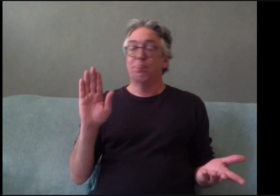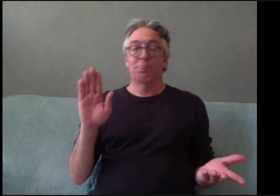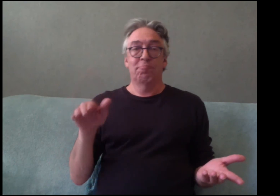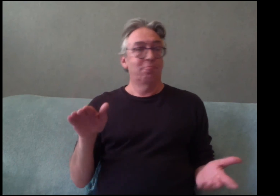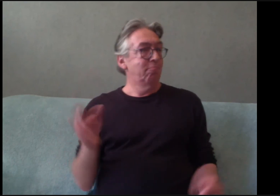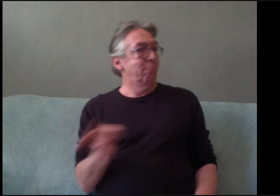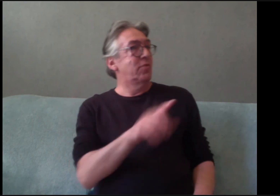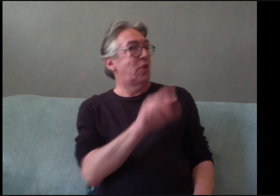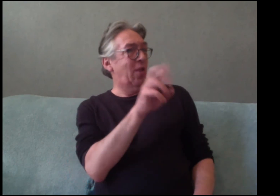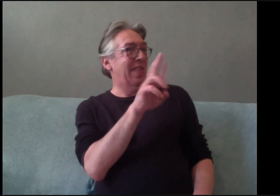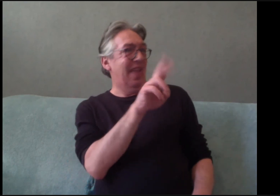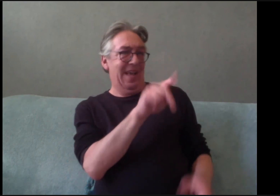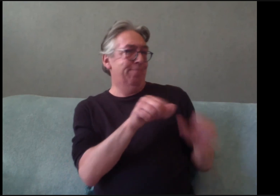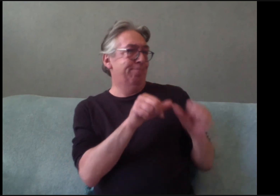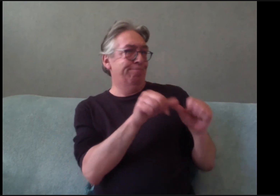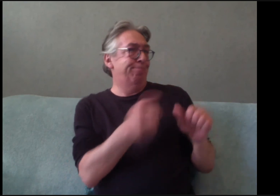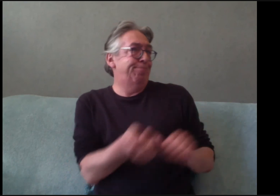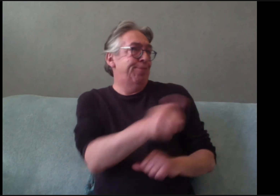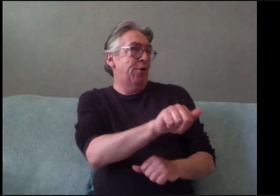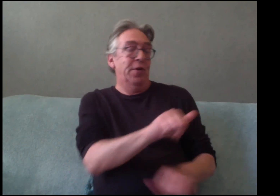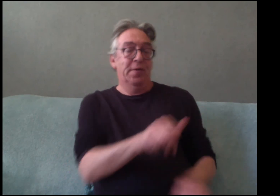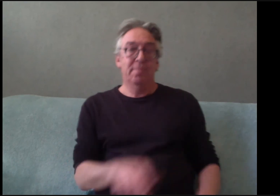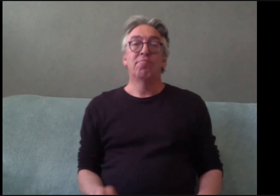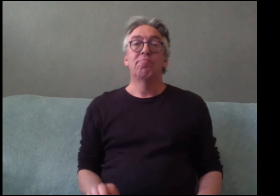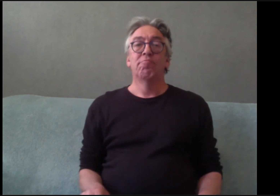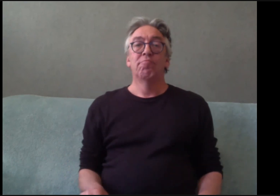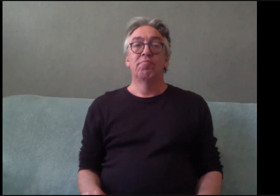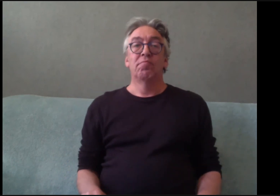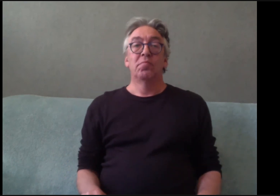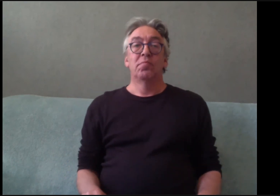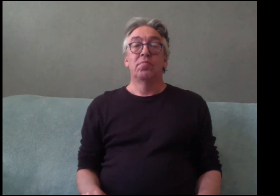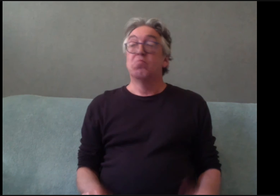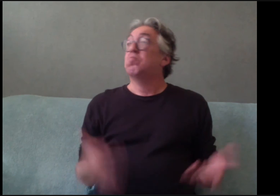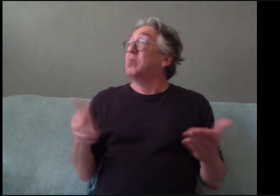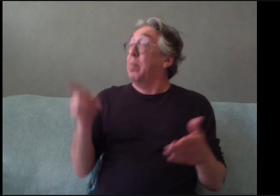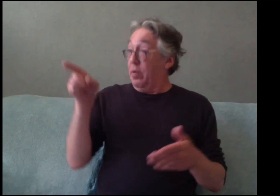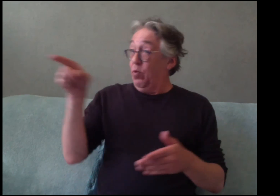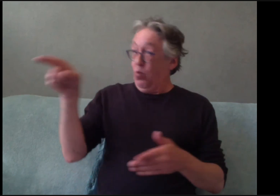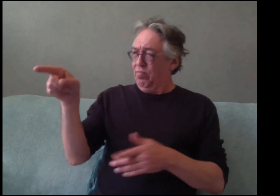Okay, I'll go to the questions. Sorin, if you are able to speak